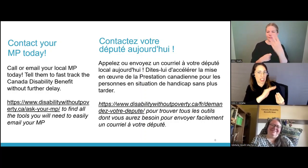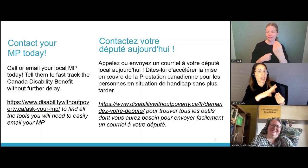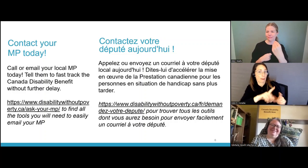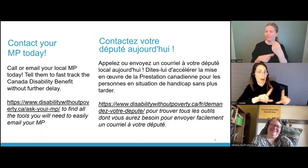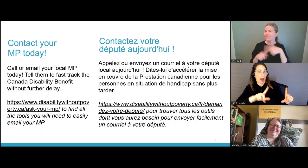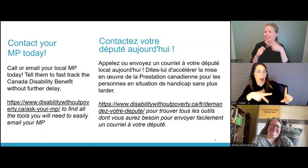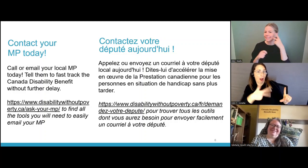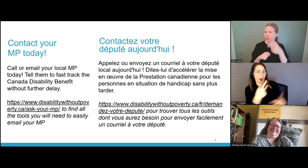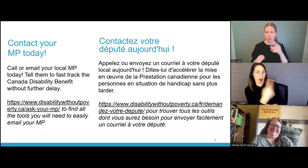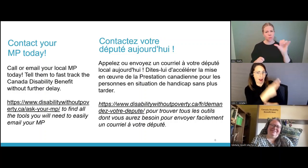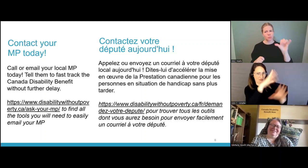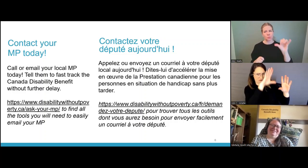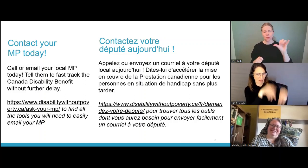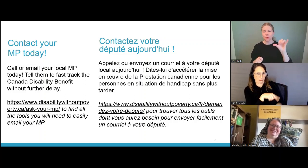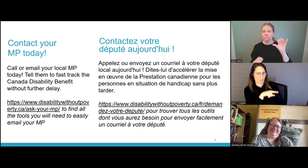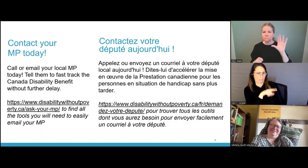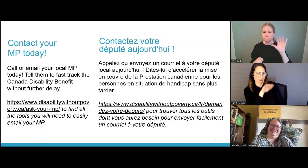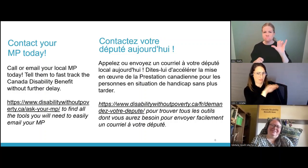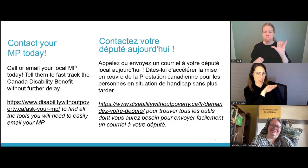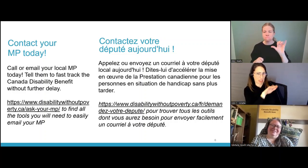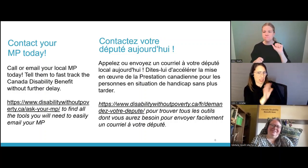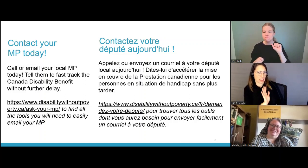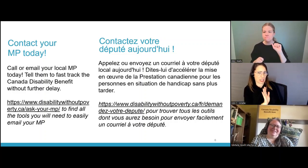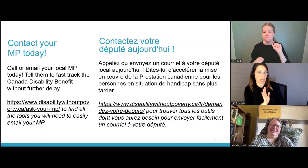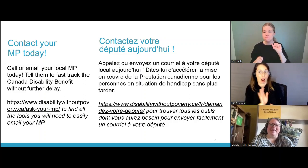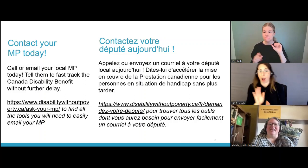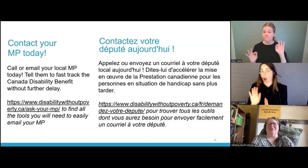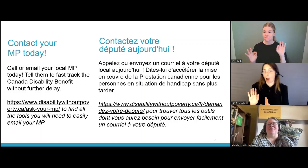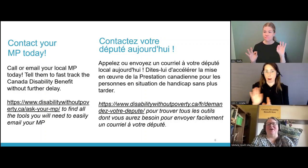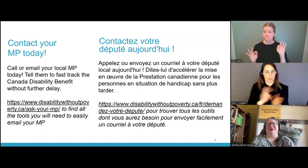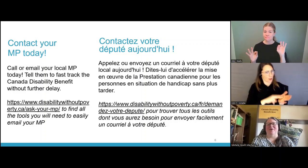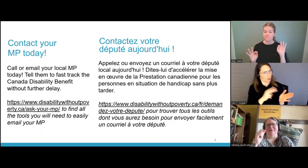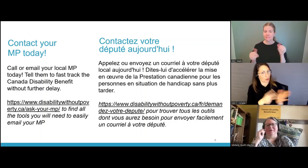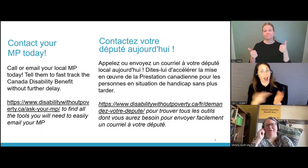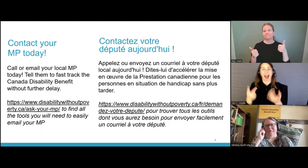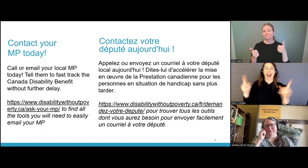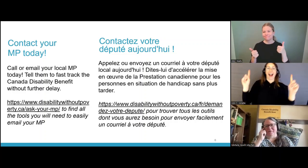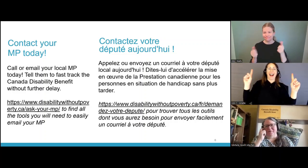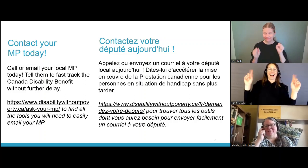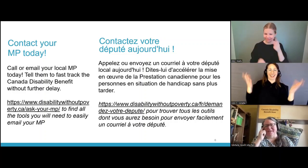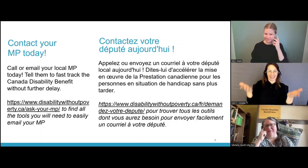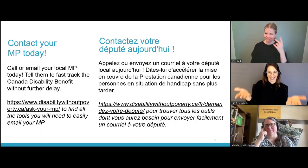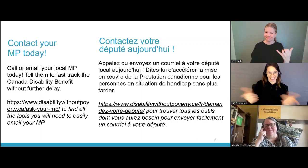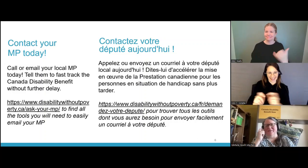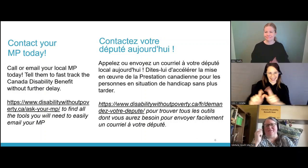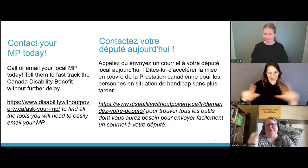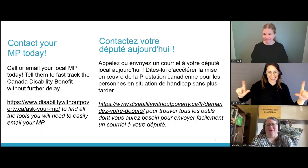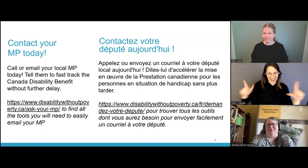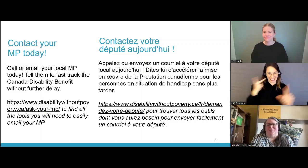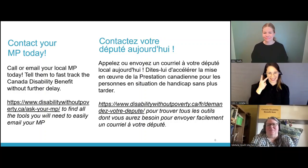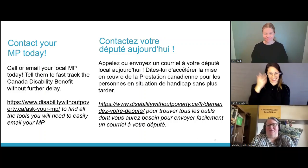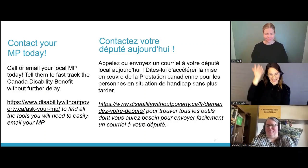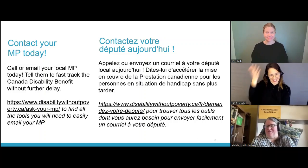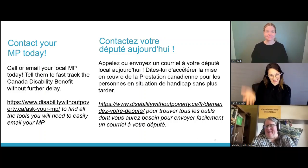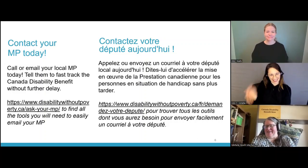IT SHOULD NOT BE. Michelle: THERE YOU GO. WE SEE YOU AND THE WONDERFUL BANNER.